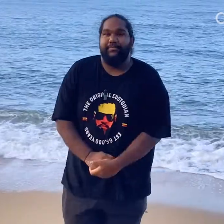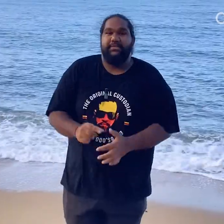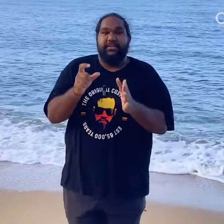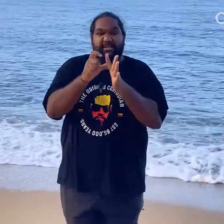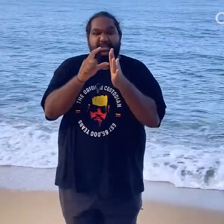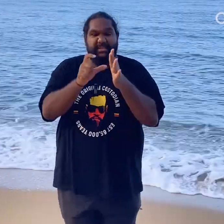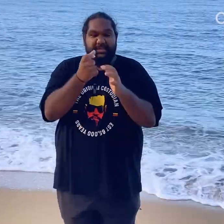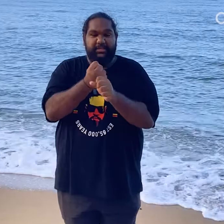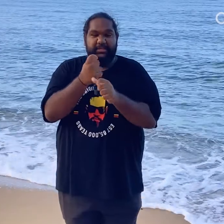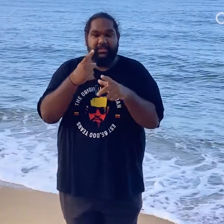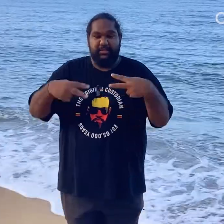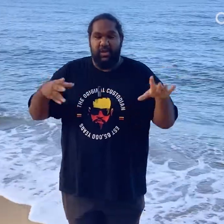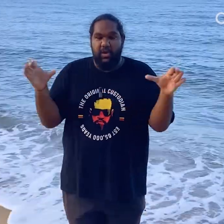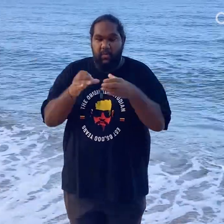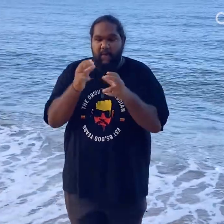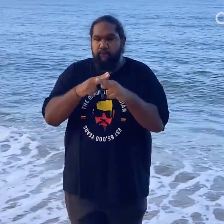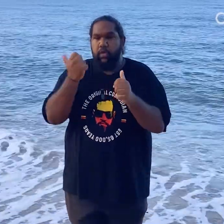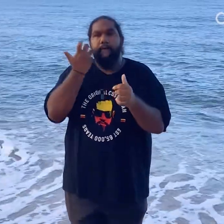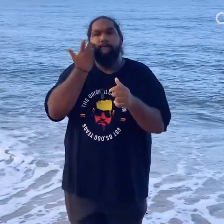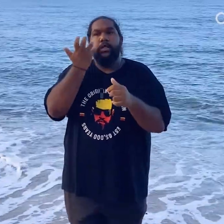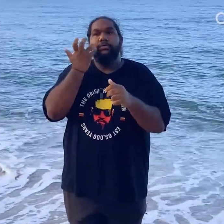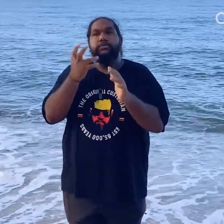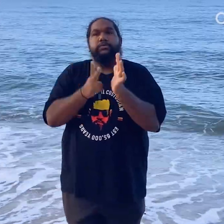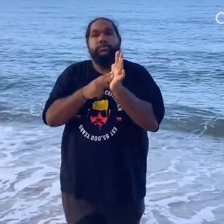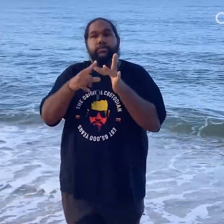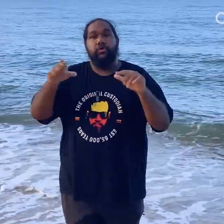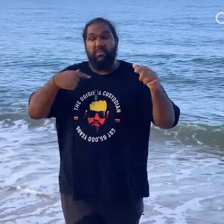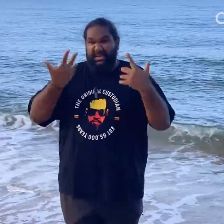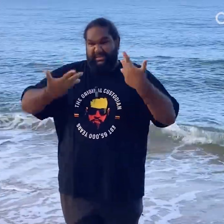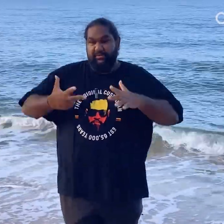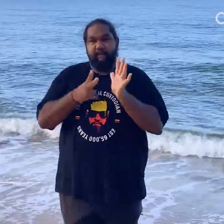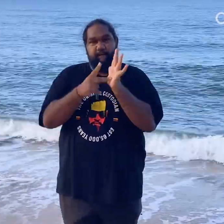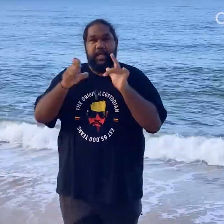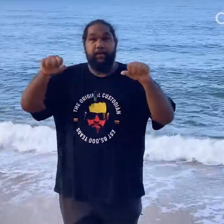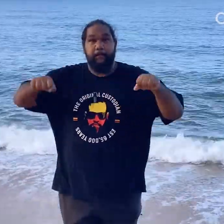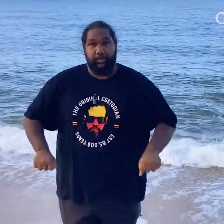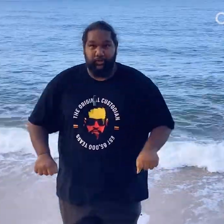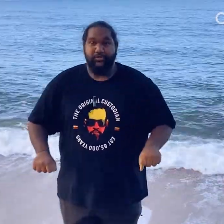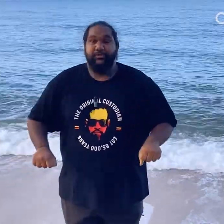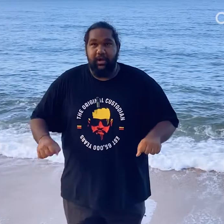I am the Vice President of DIDG,